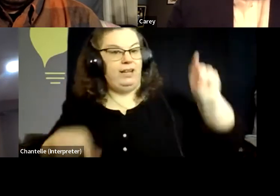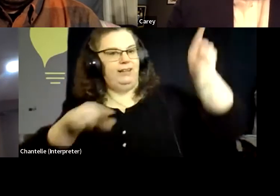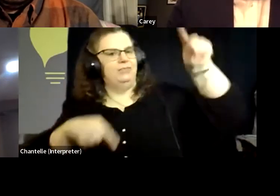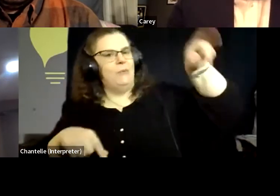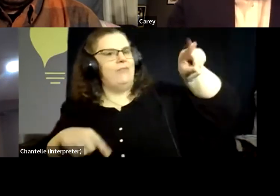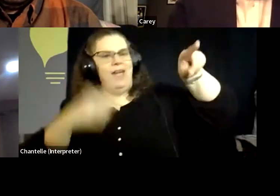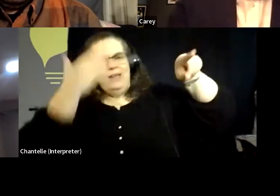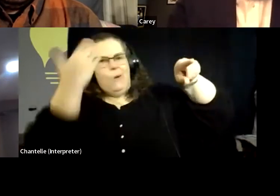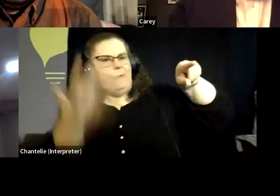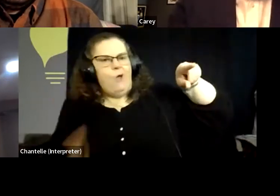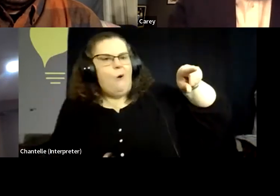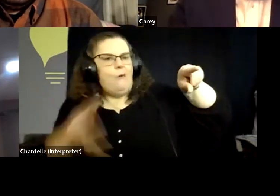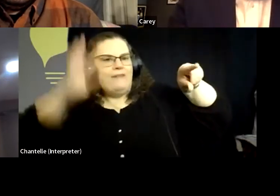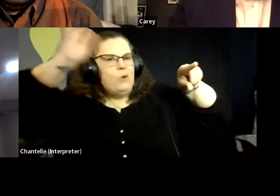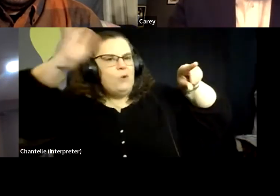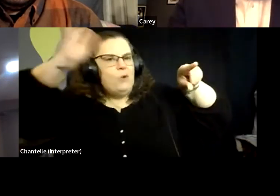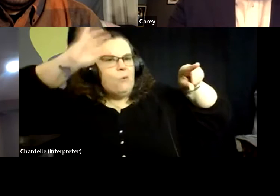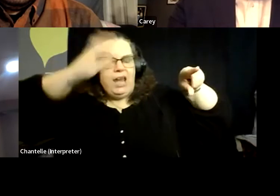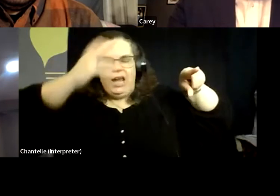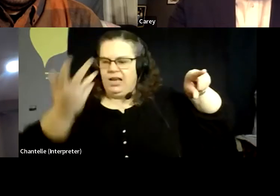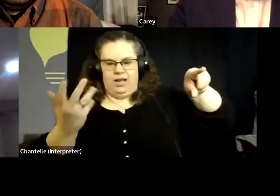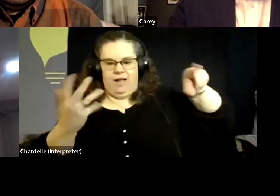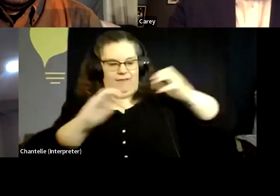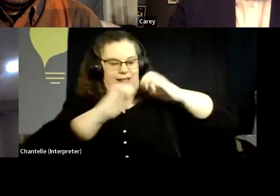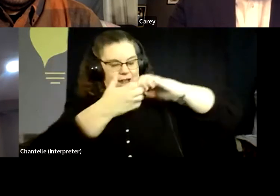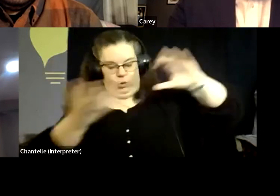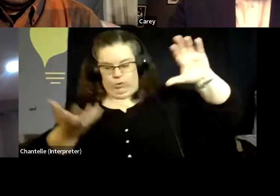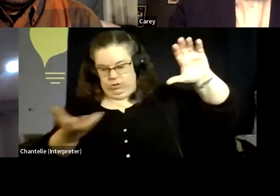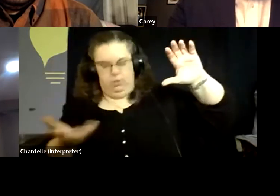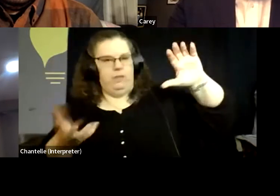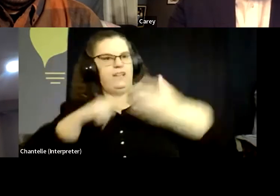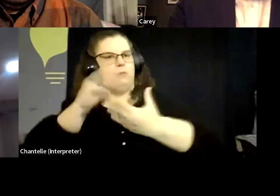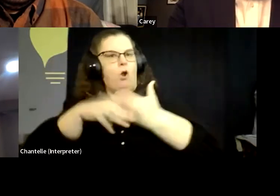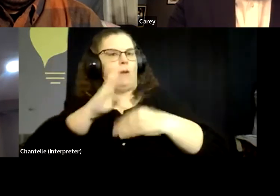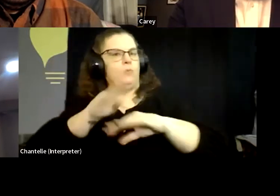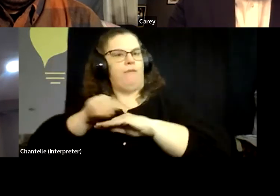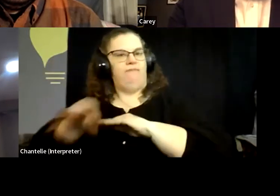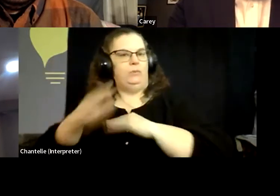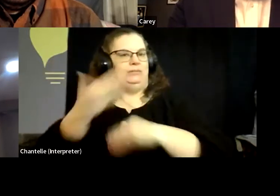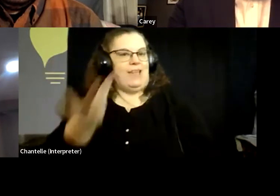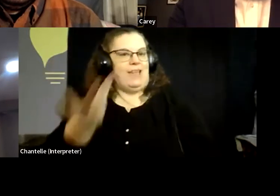not informed on all of the ways that these programs can be significant. I think being an advocate